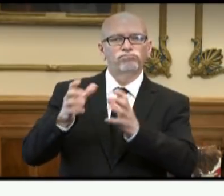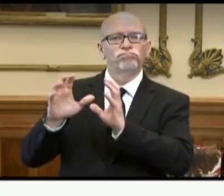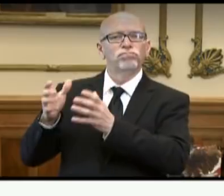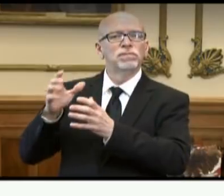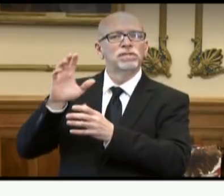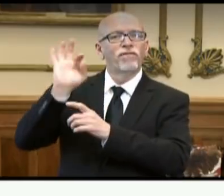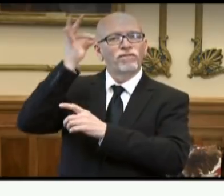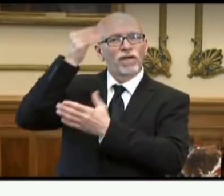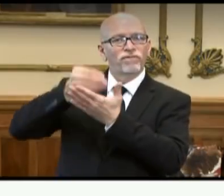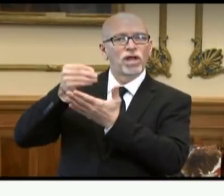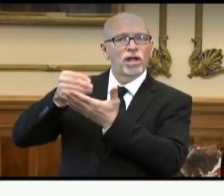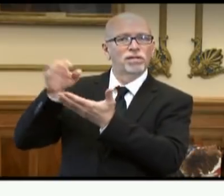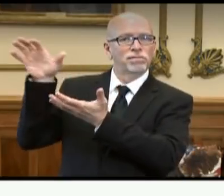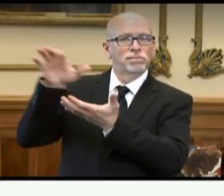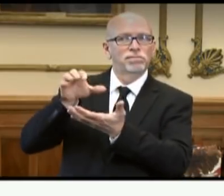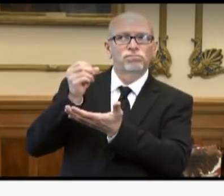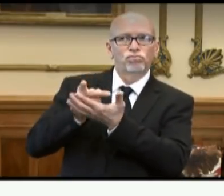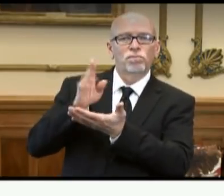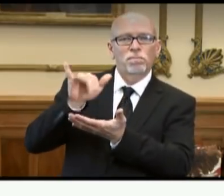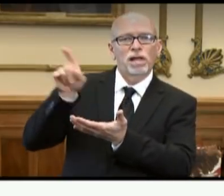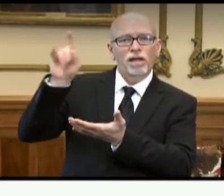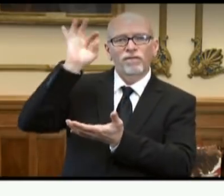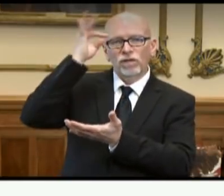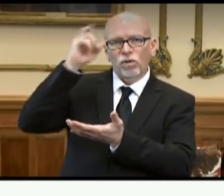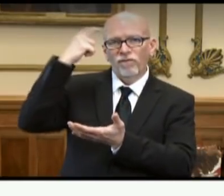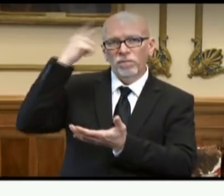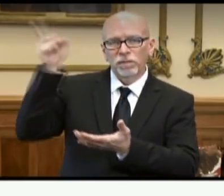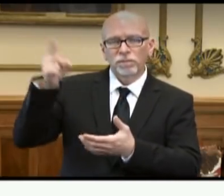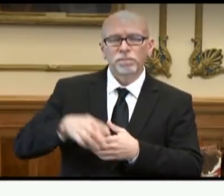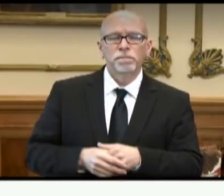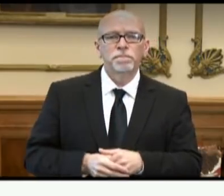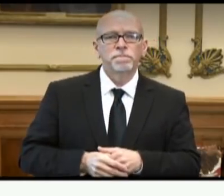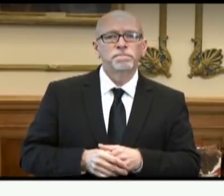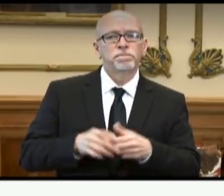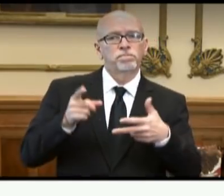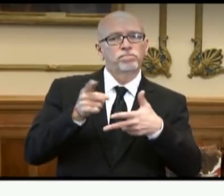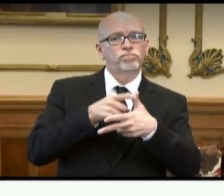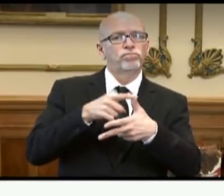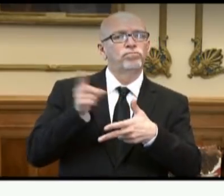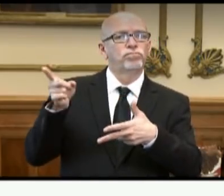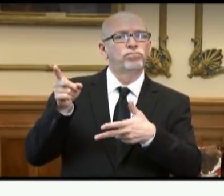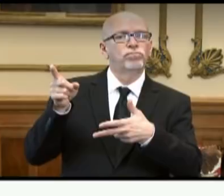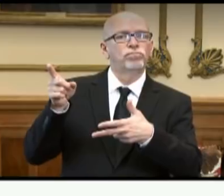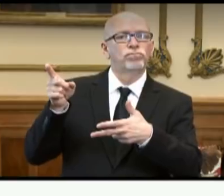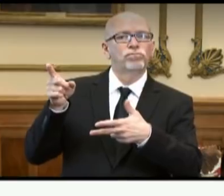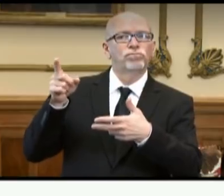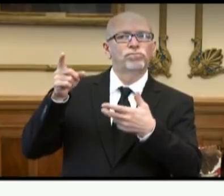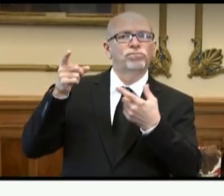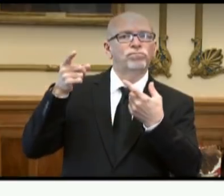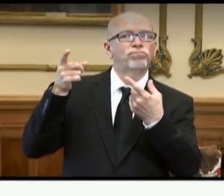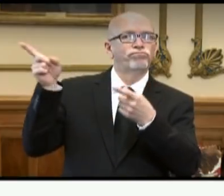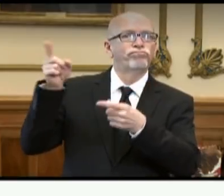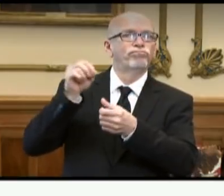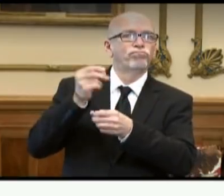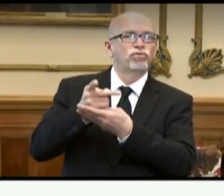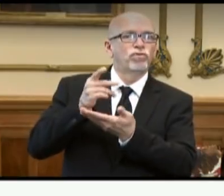WE HAVE LEARNED TO CHANGE HOW WE DO BUSINESS IN THE FUTURE. THERE HAVE BEEN THREE PACKAGES OF COVID 19 FUNDING APPROVED BY